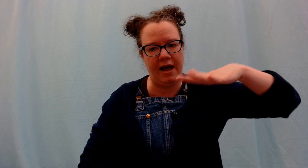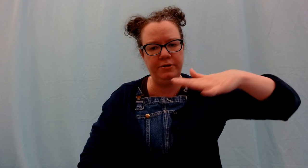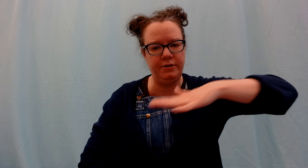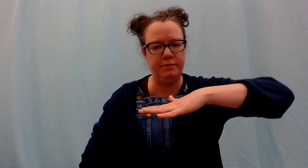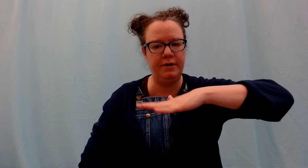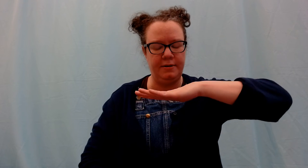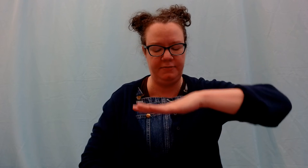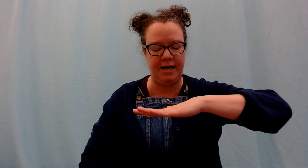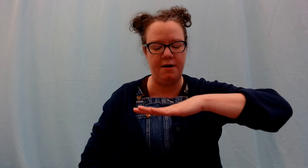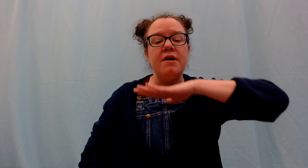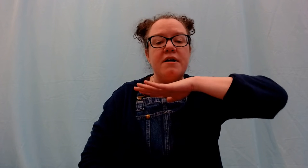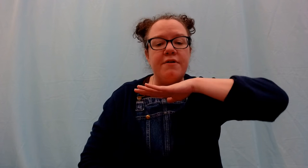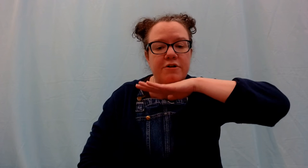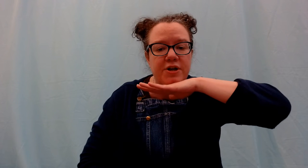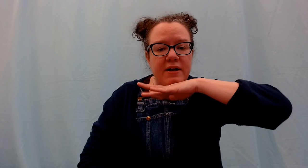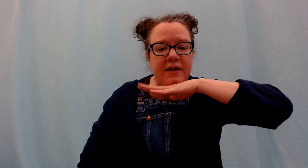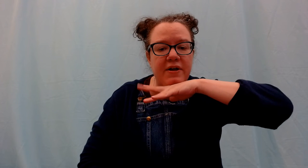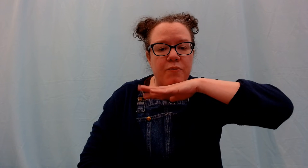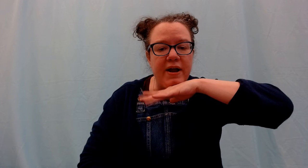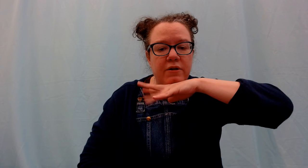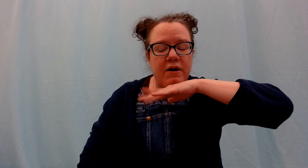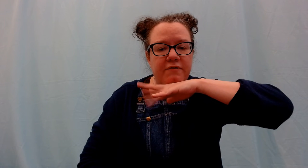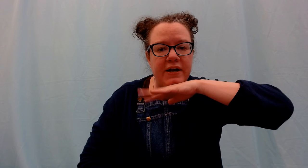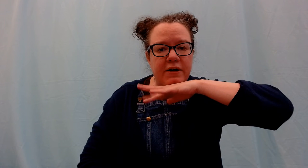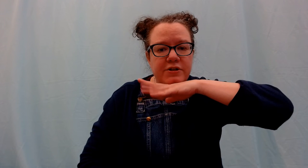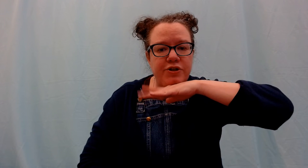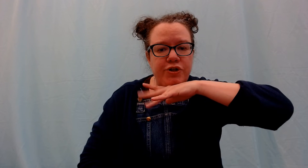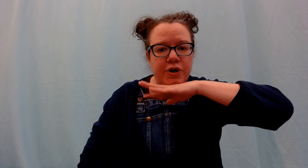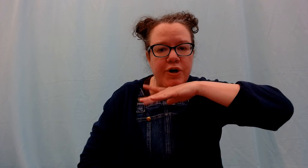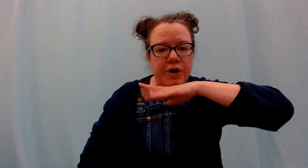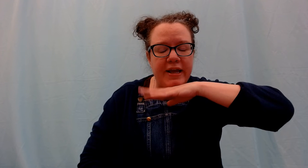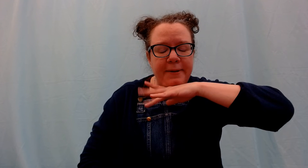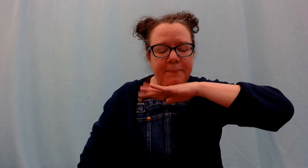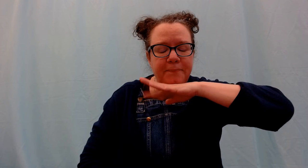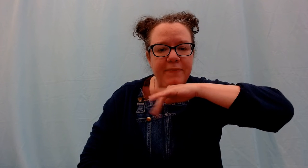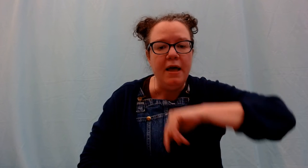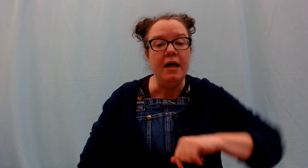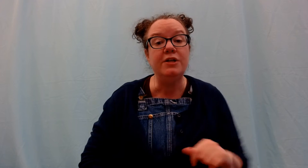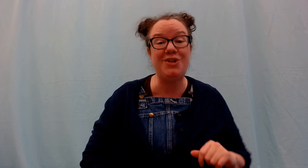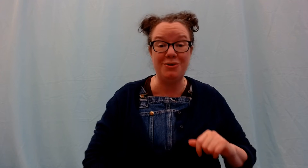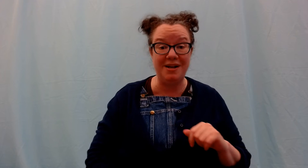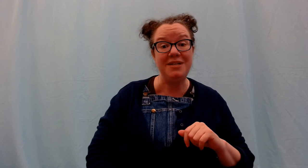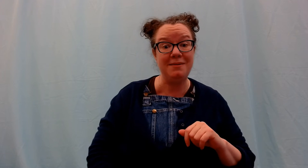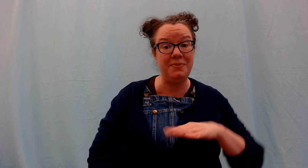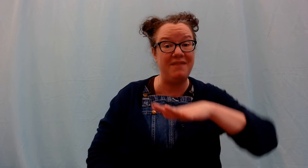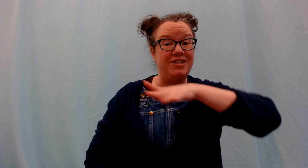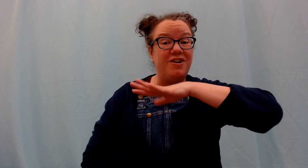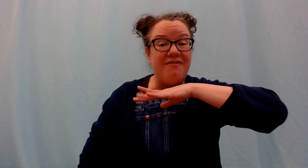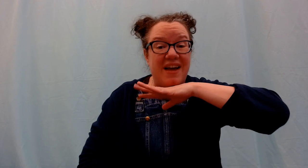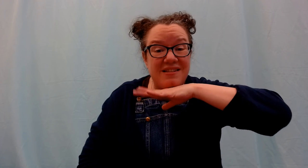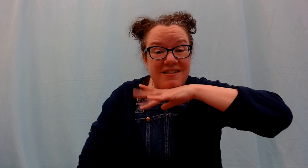out down under our chin and then wiggle our fingers. "Dirty." So sometimes we have a dirty face.